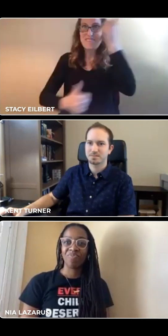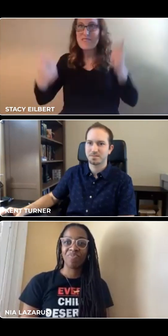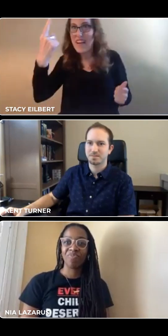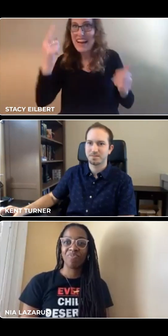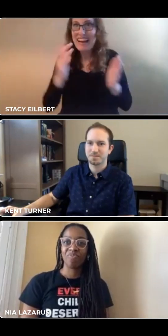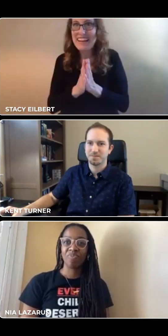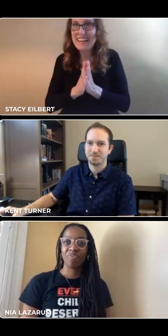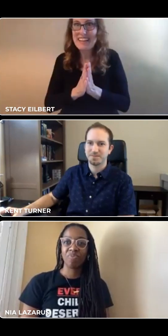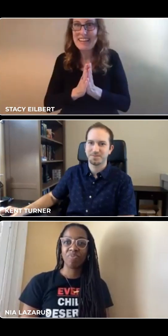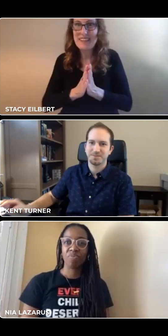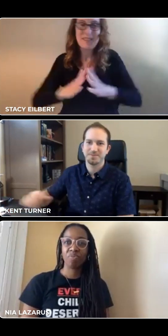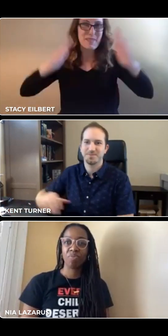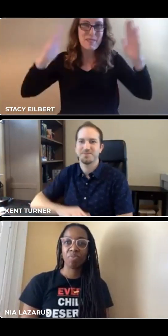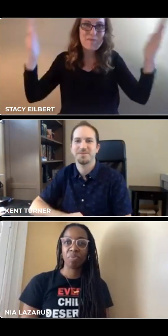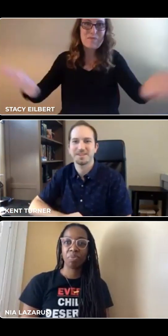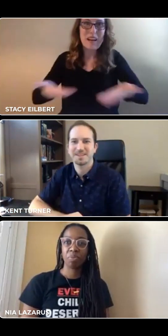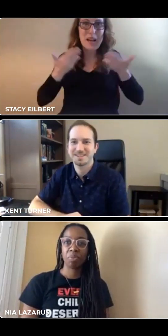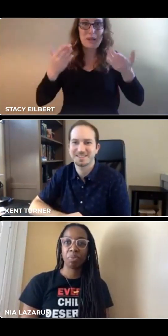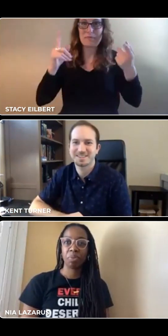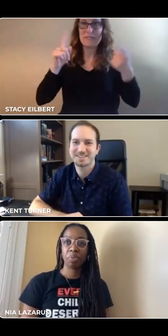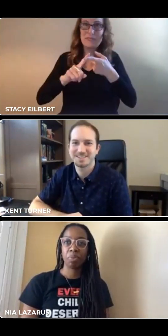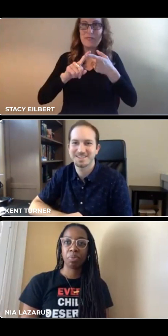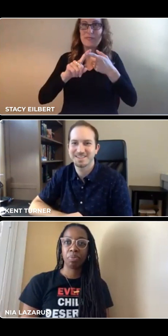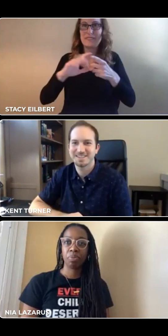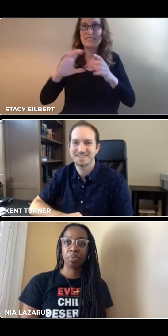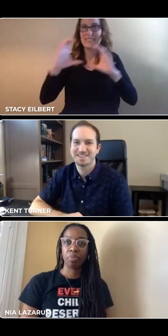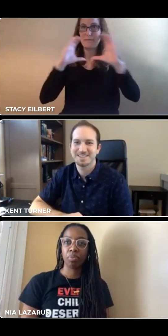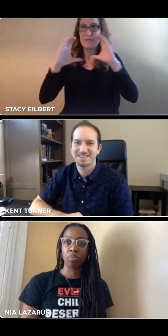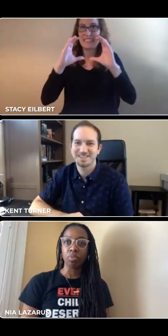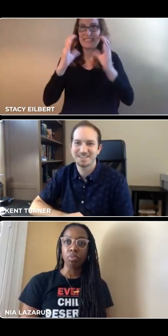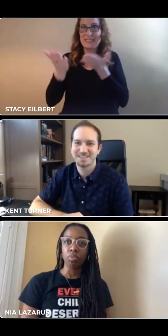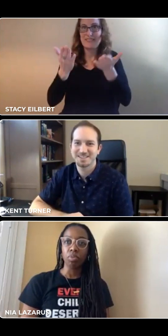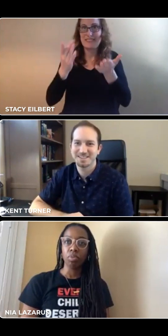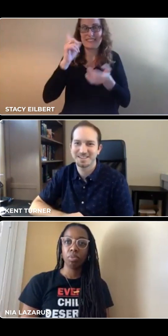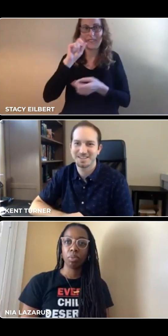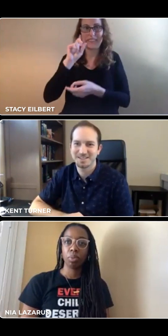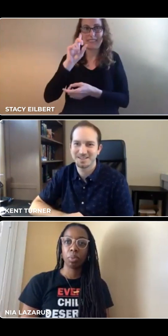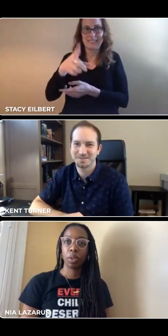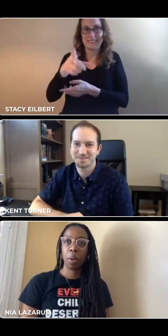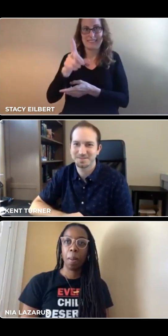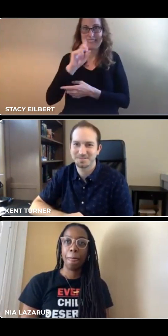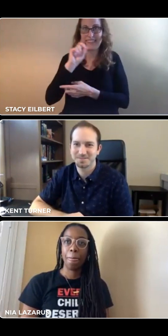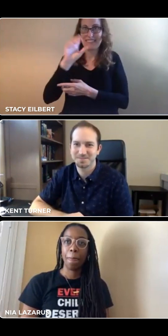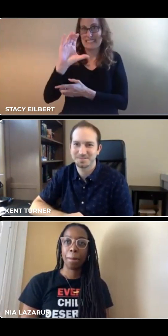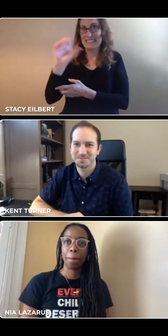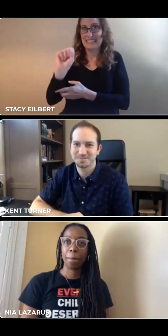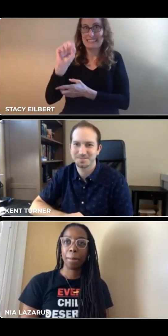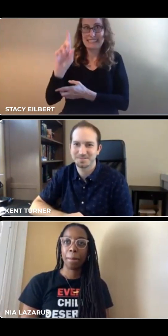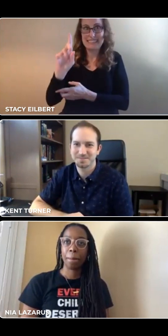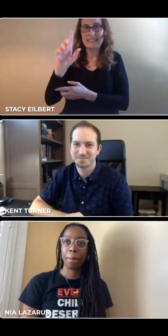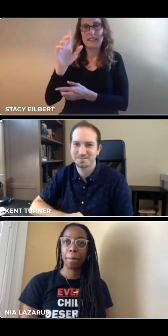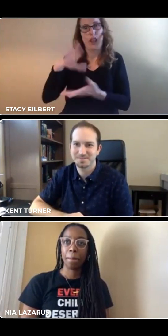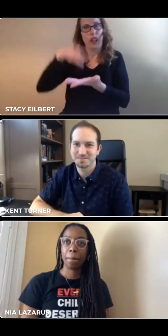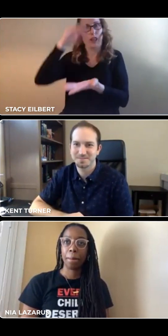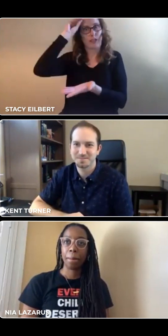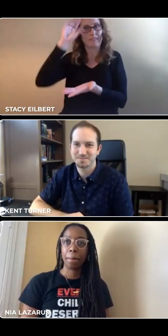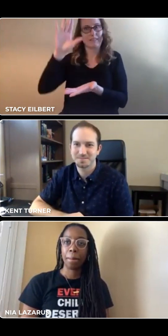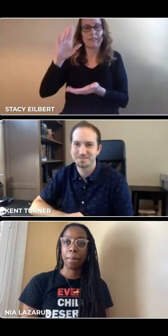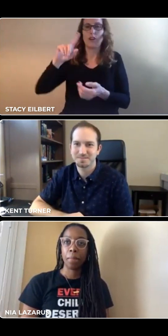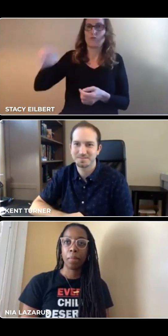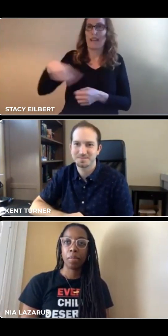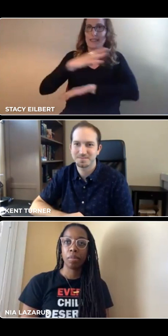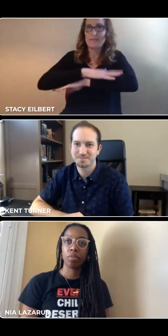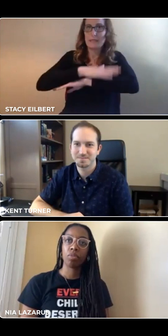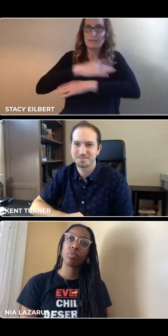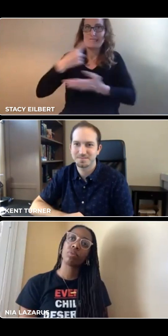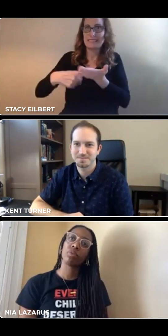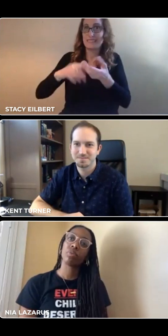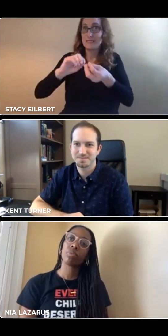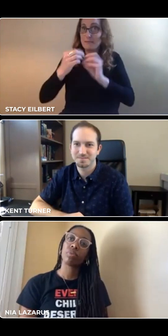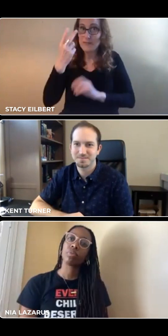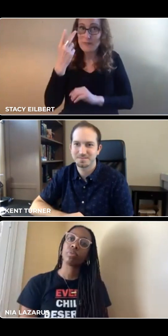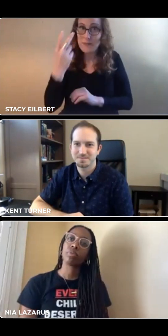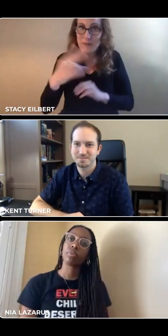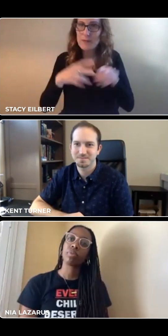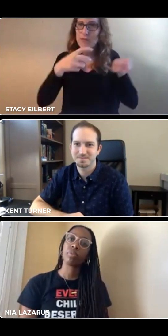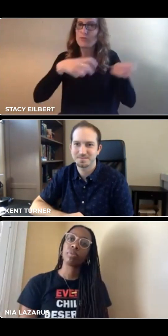All right. Hi, everyone! Welcome to CSD Learns Round Table Discussion